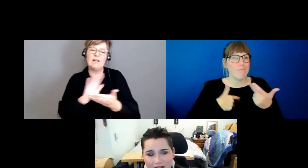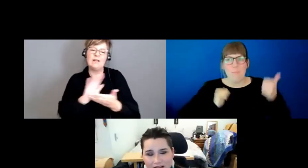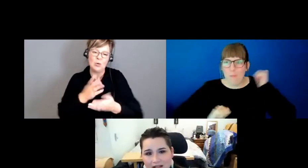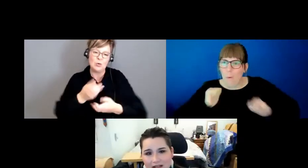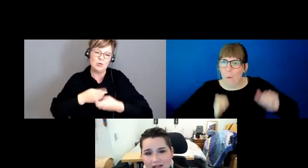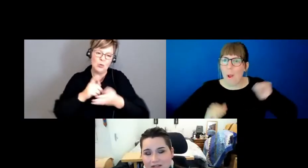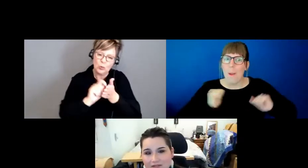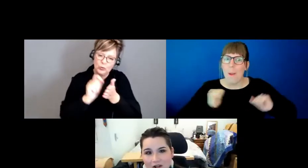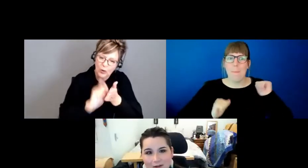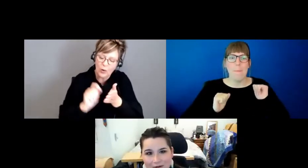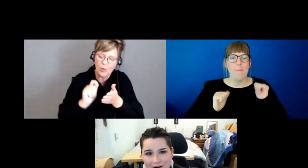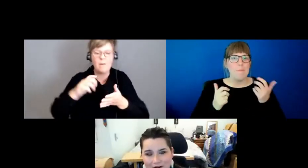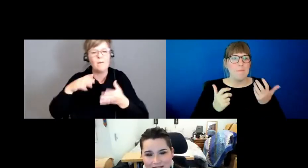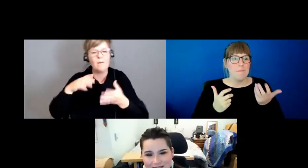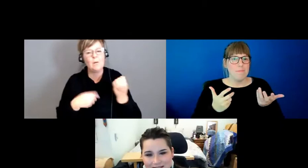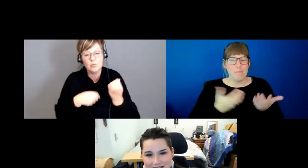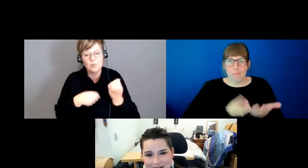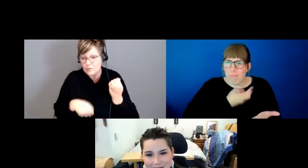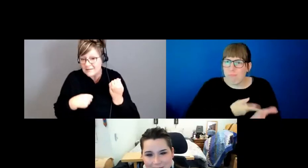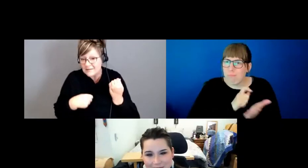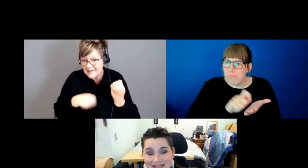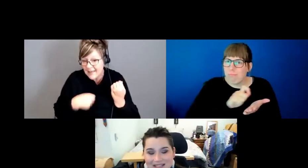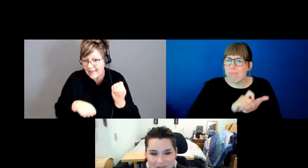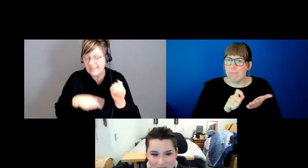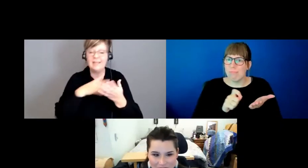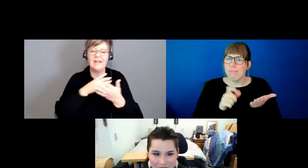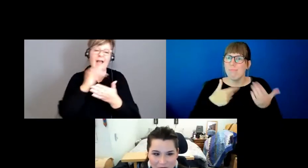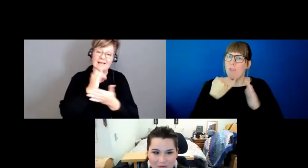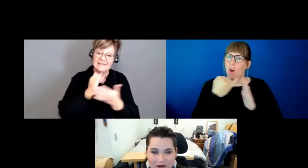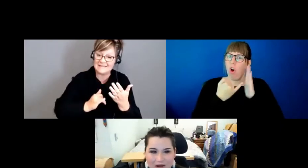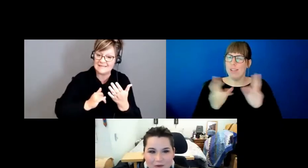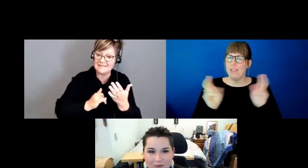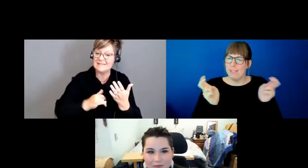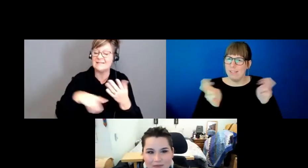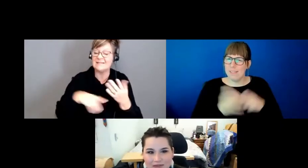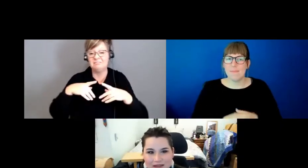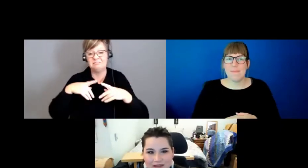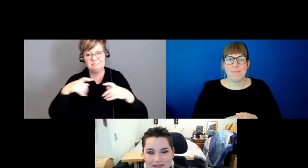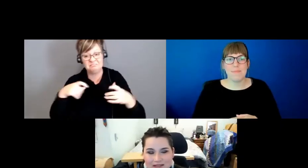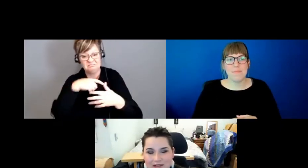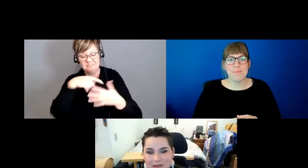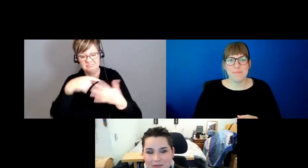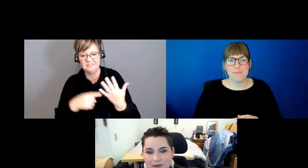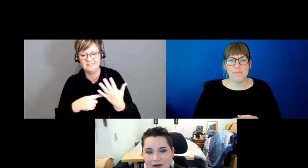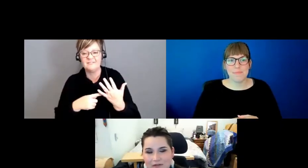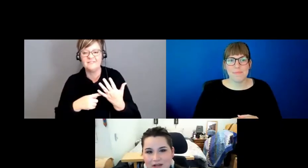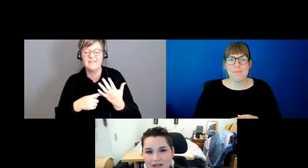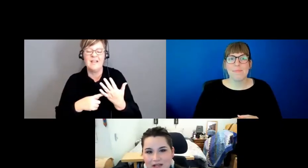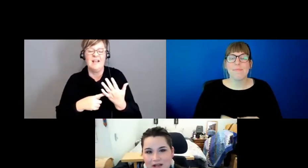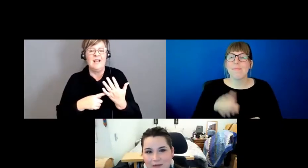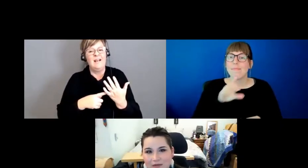AND KIND OF ALL AROUND ARTIST. I DID DO A SHOW, THE DISABILITY WITHOUT POVERTY BEFORE,